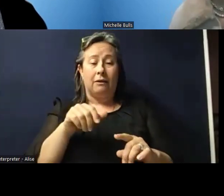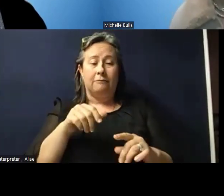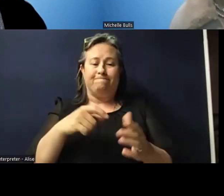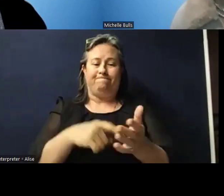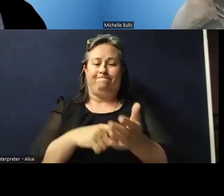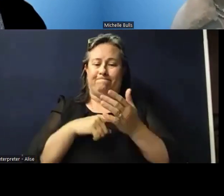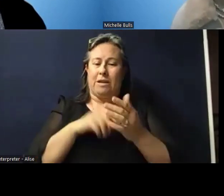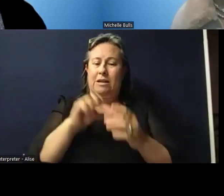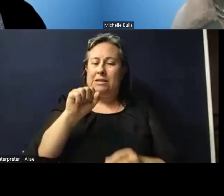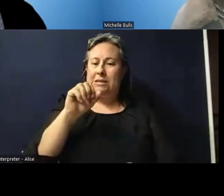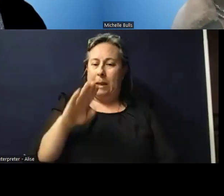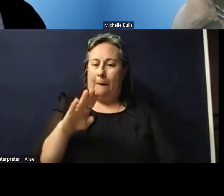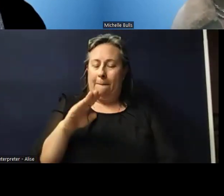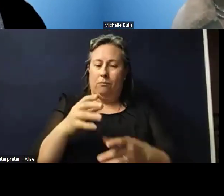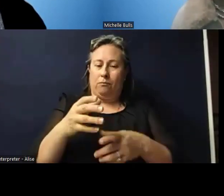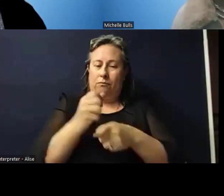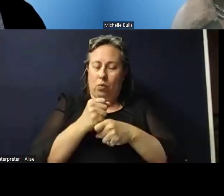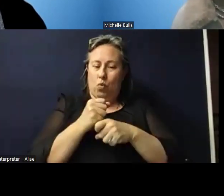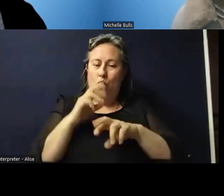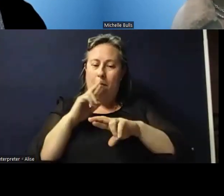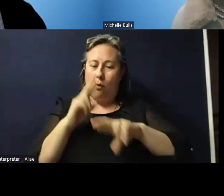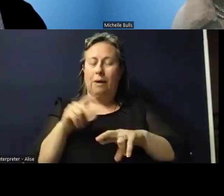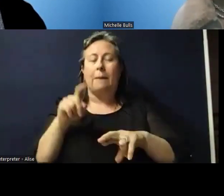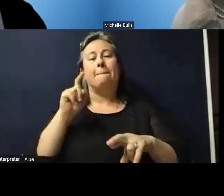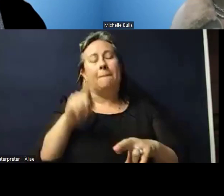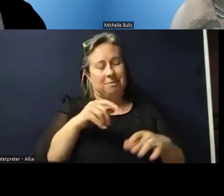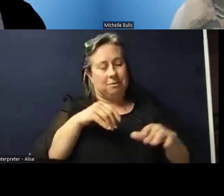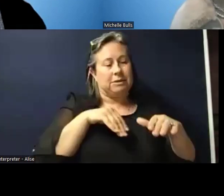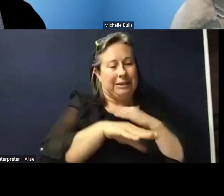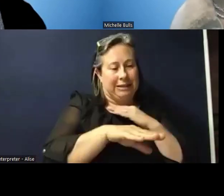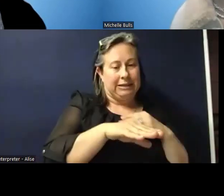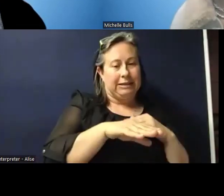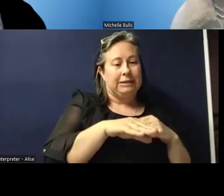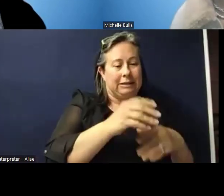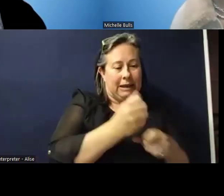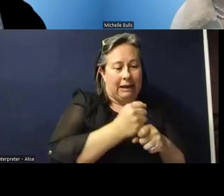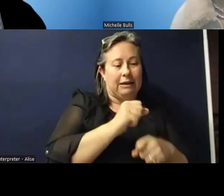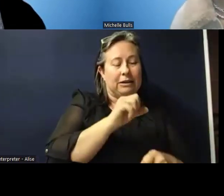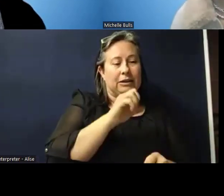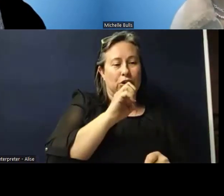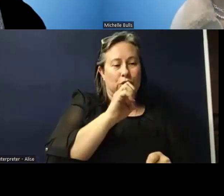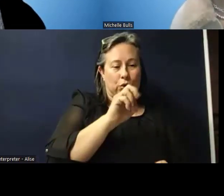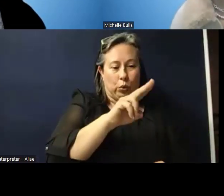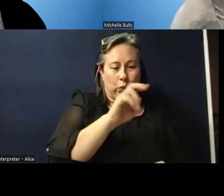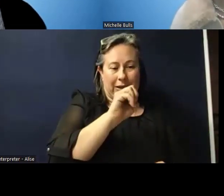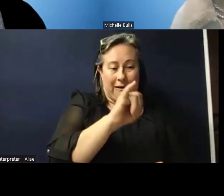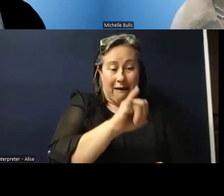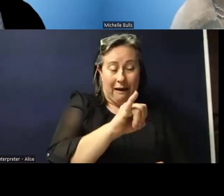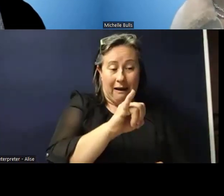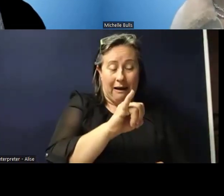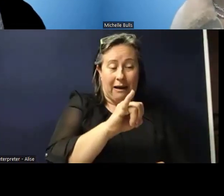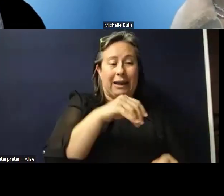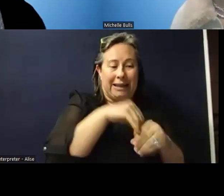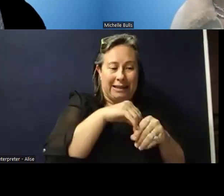you are required to obtain that UEI, and you have to go through SAM to get it. Even if you don't complete their full registration,